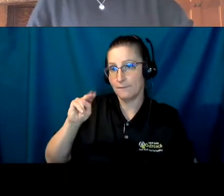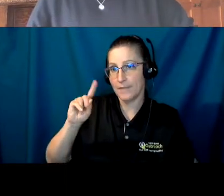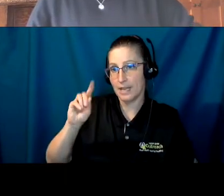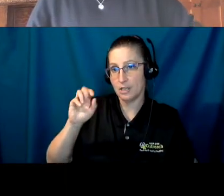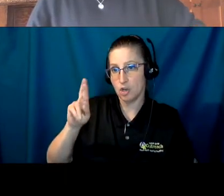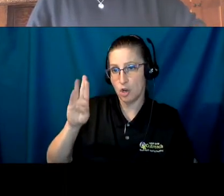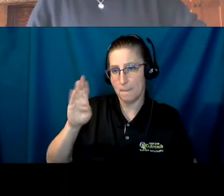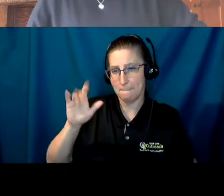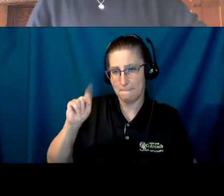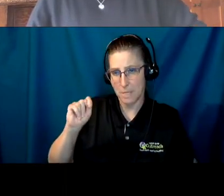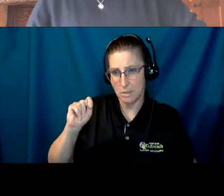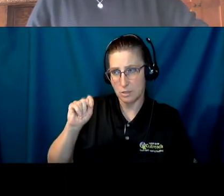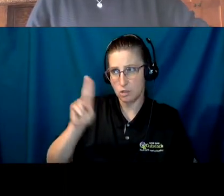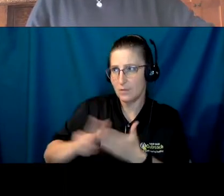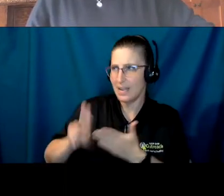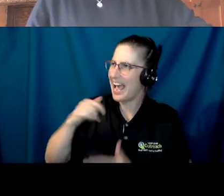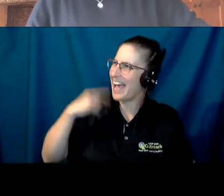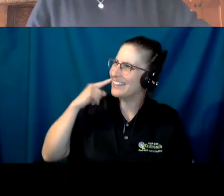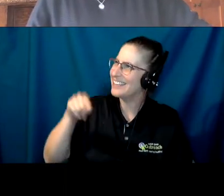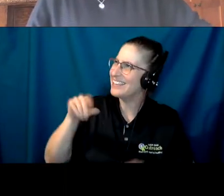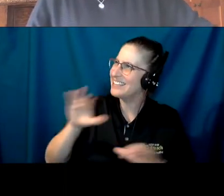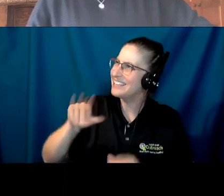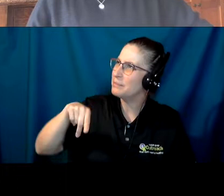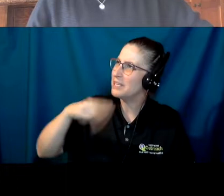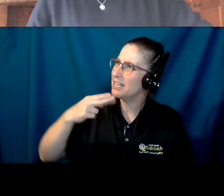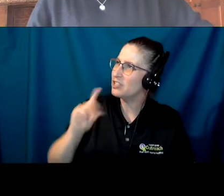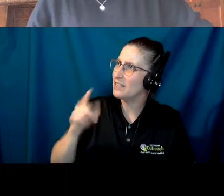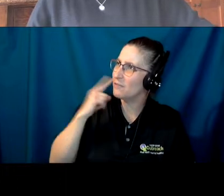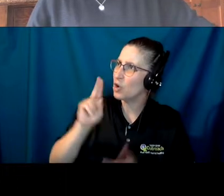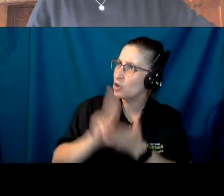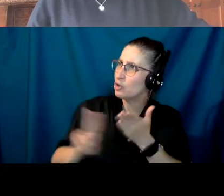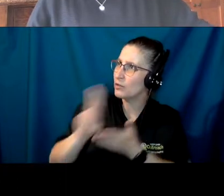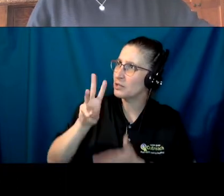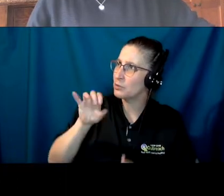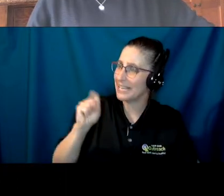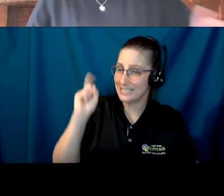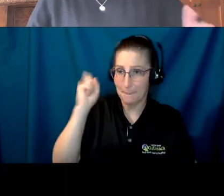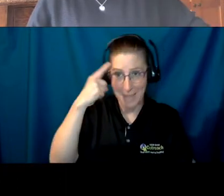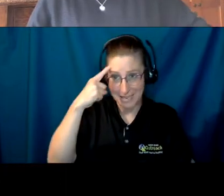believe he did his PhD work at the University of Wisconsin Madison, but I could be wrong,